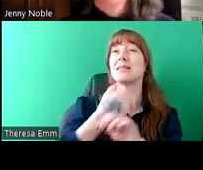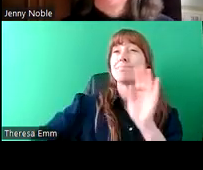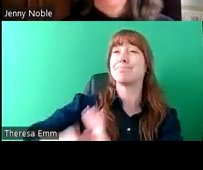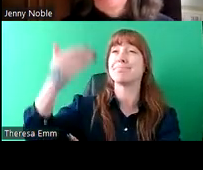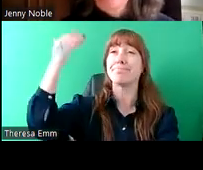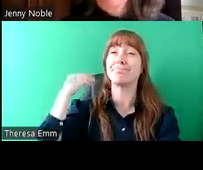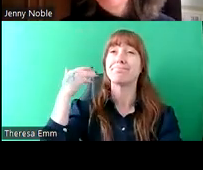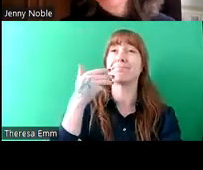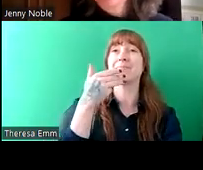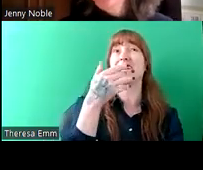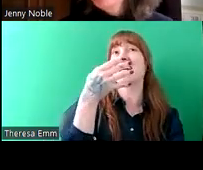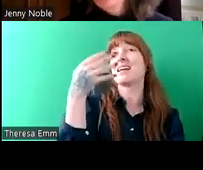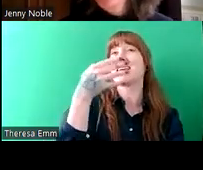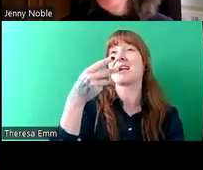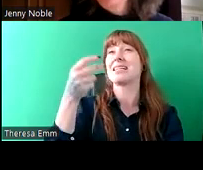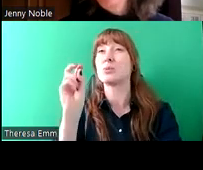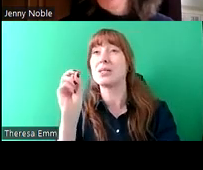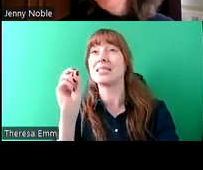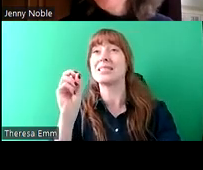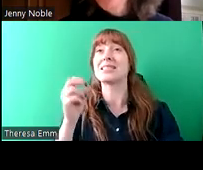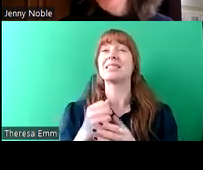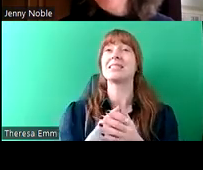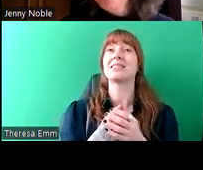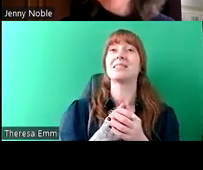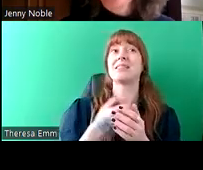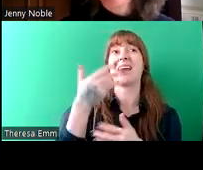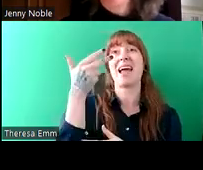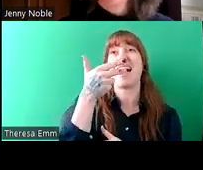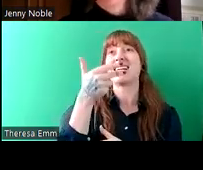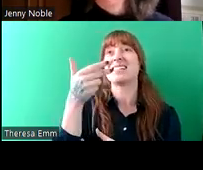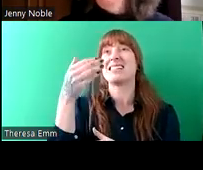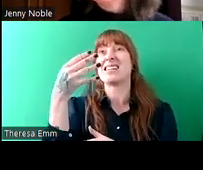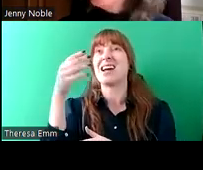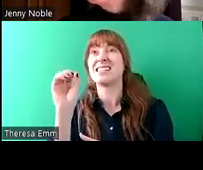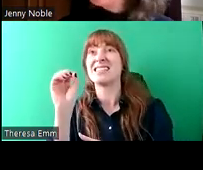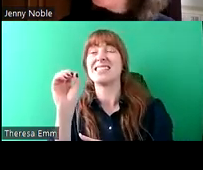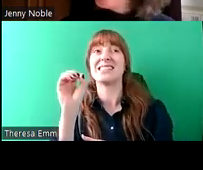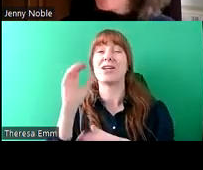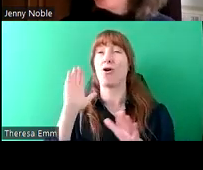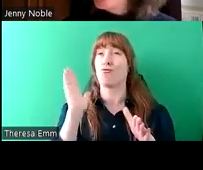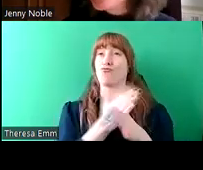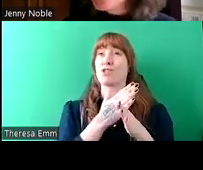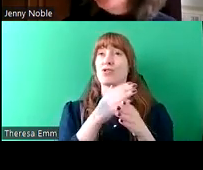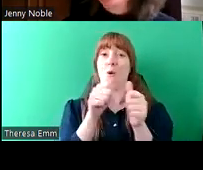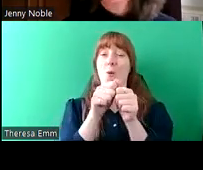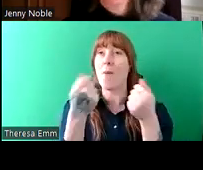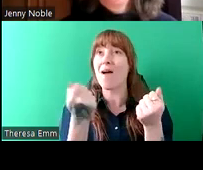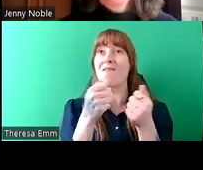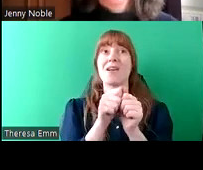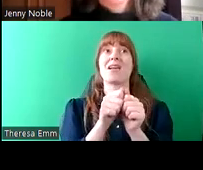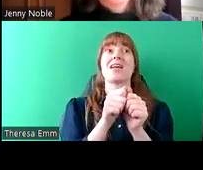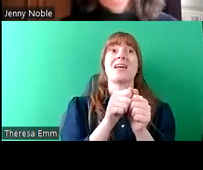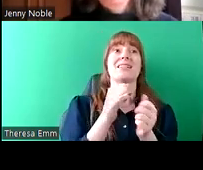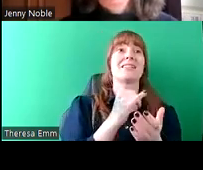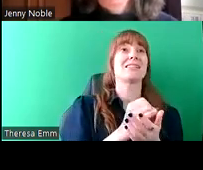to the 1920s. So, we've got original pamphlets, postcards - both pro and anti-suffrage - we've